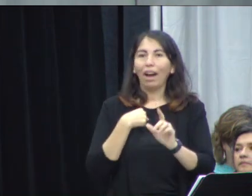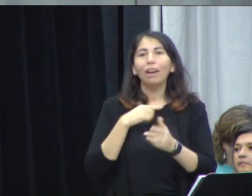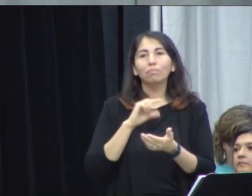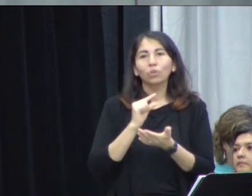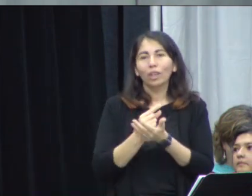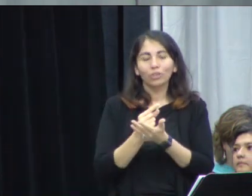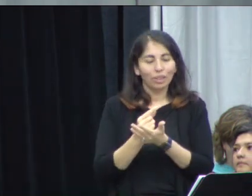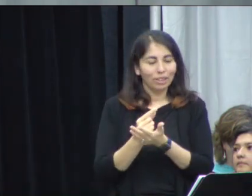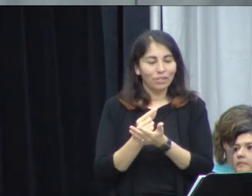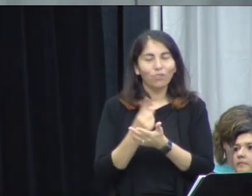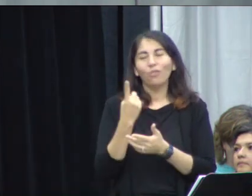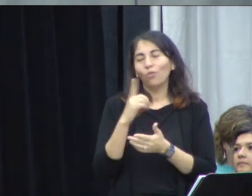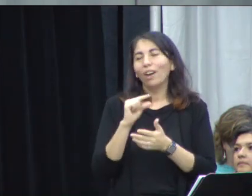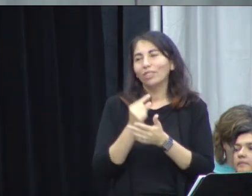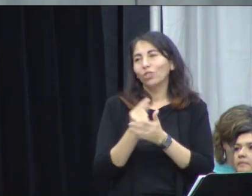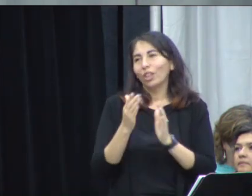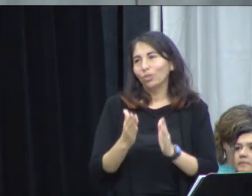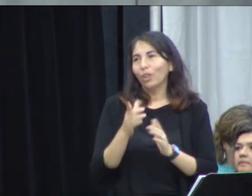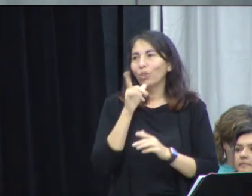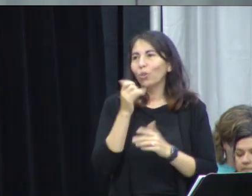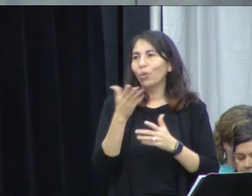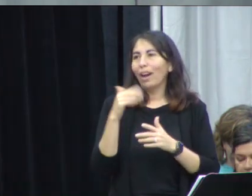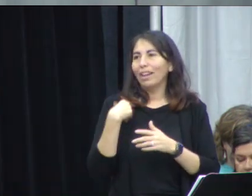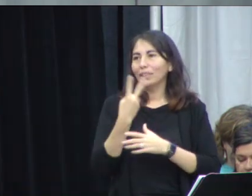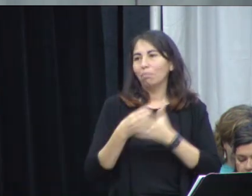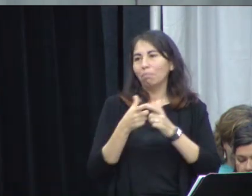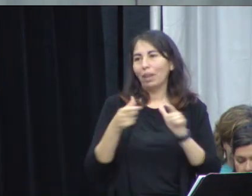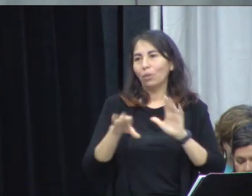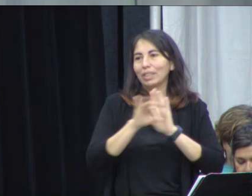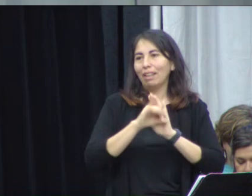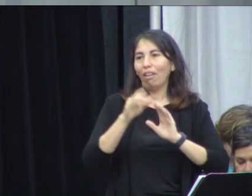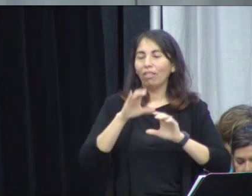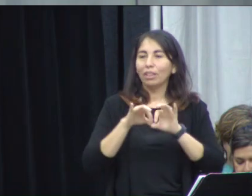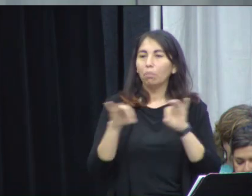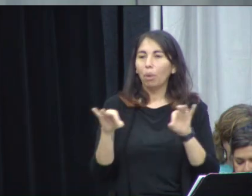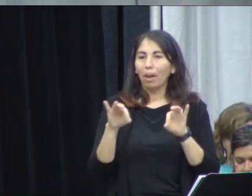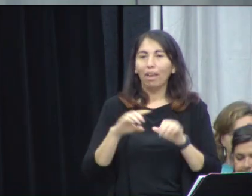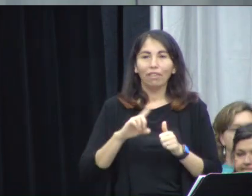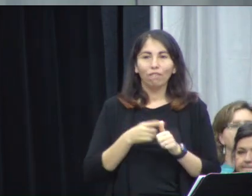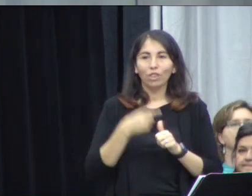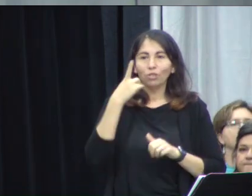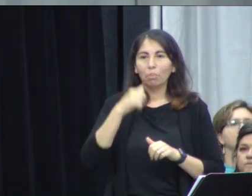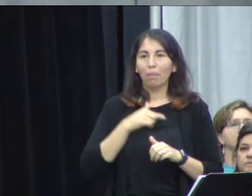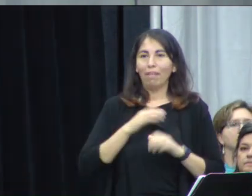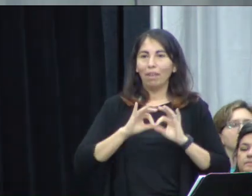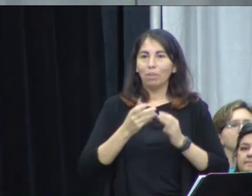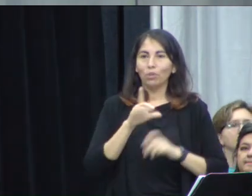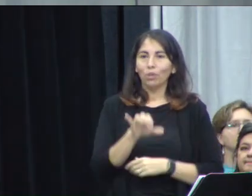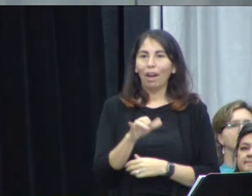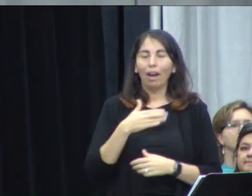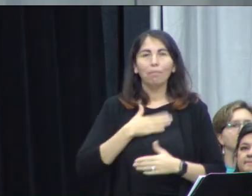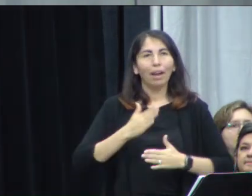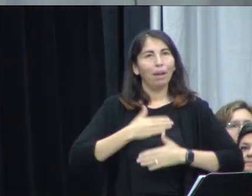that has the bilingual seal on the diploma and the first in my family to do so. I am glad I never gave up this year.